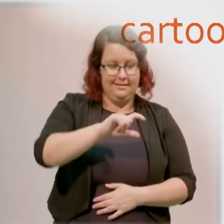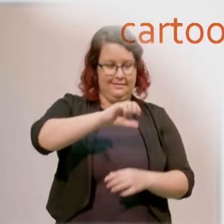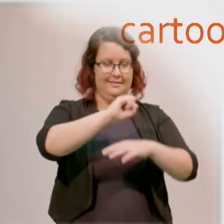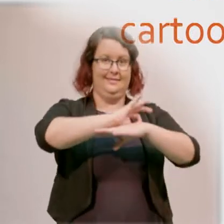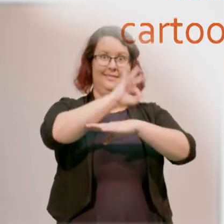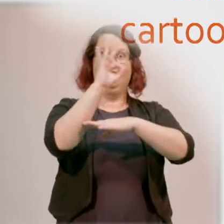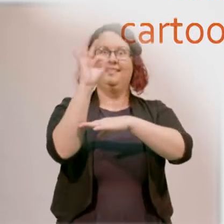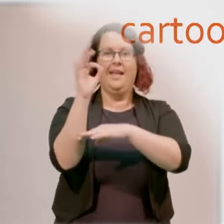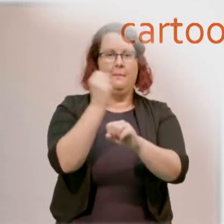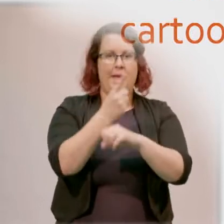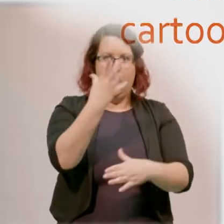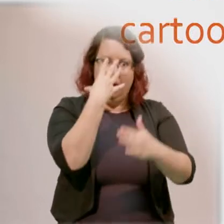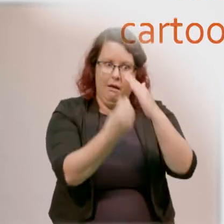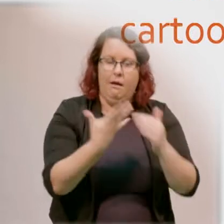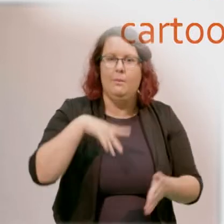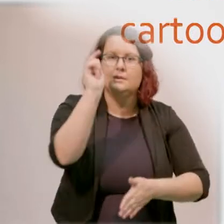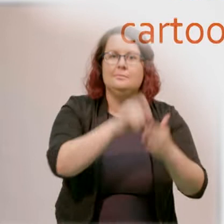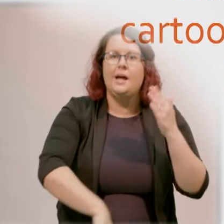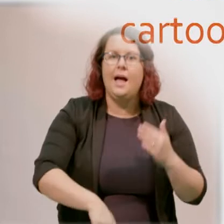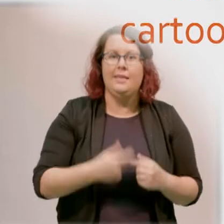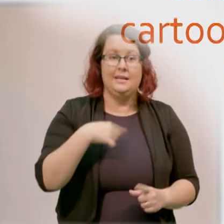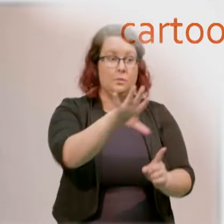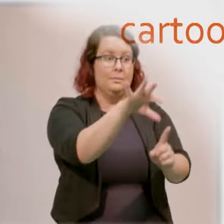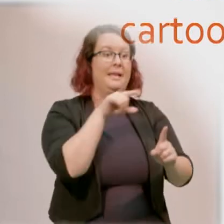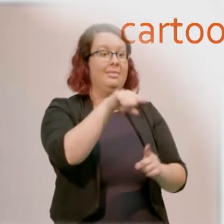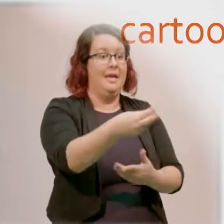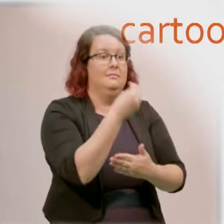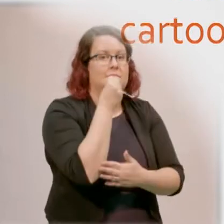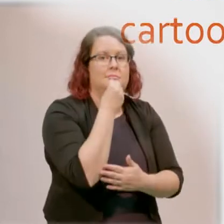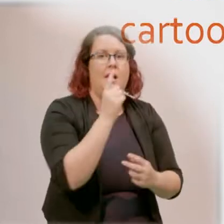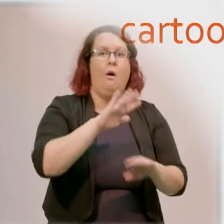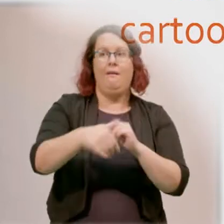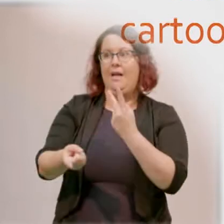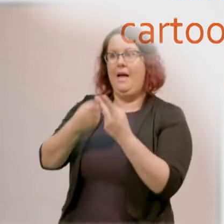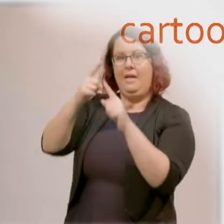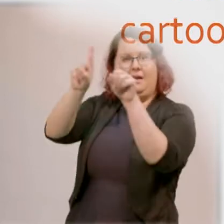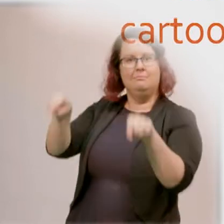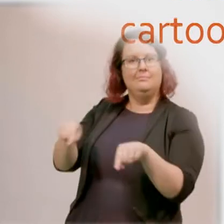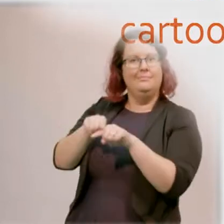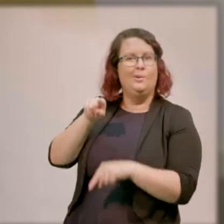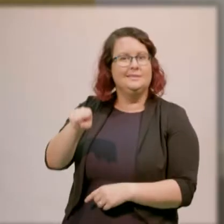to appeal to buyers, so we are likely to pick this cereal over others.